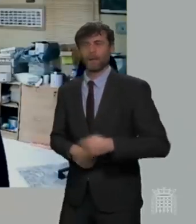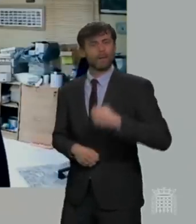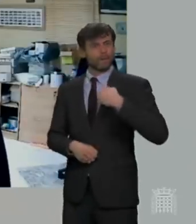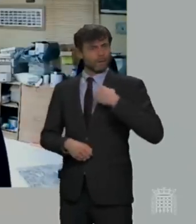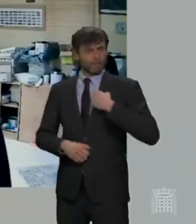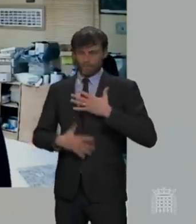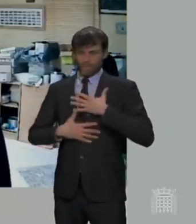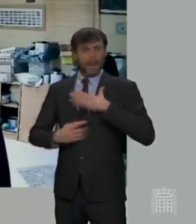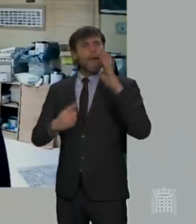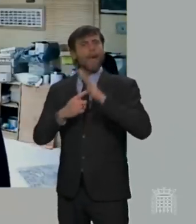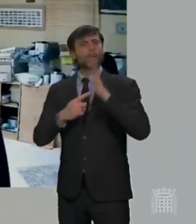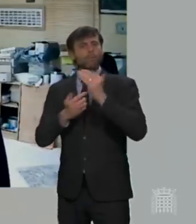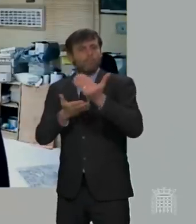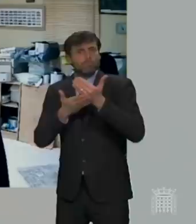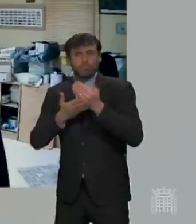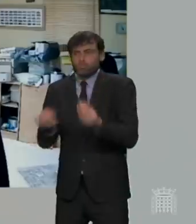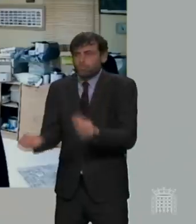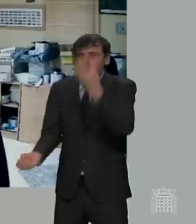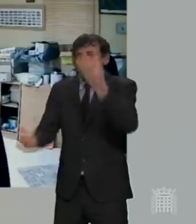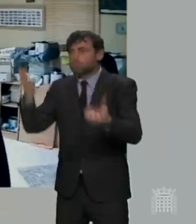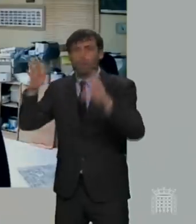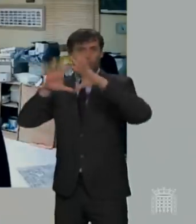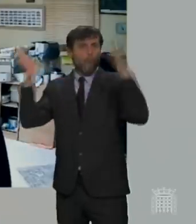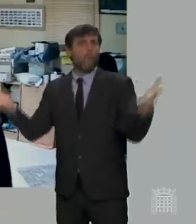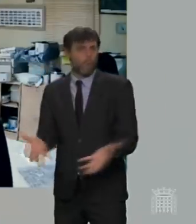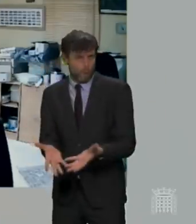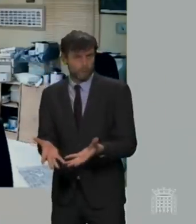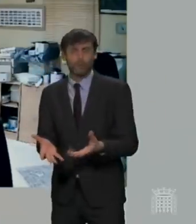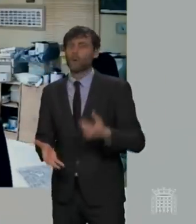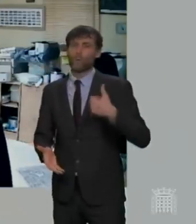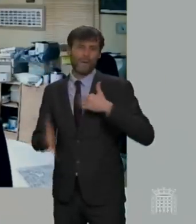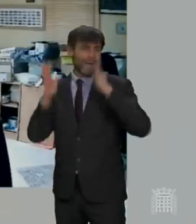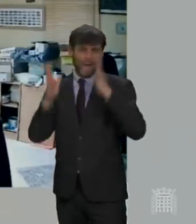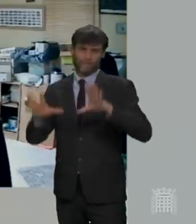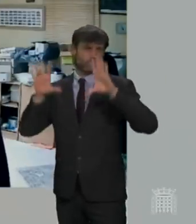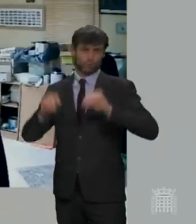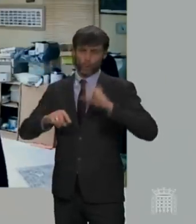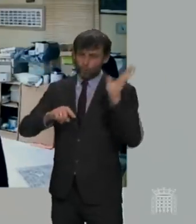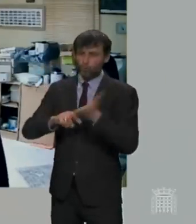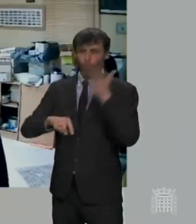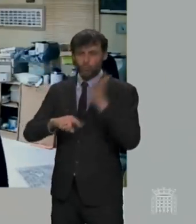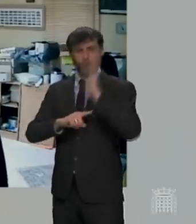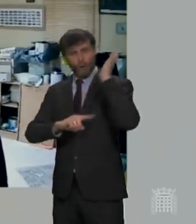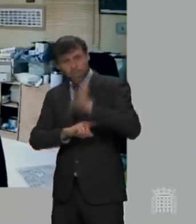and I am sure he agrees that we have to reverse the tide of deforestation. Will he ask Ministers in the Department for Environment, Food and Rural Affairs to look